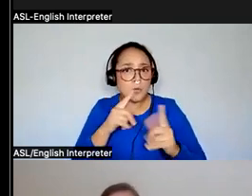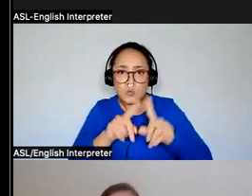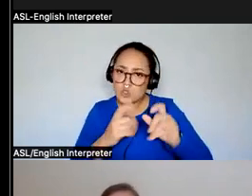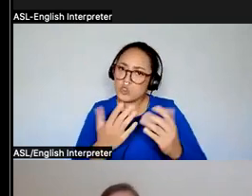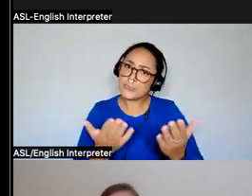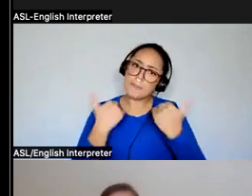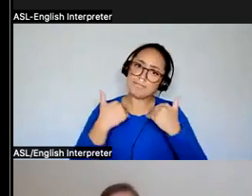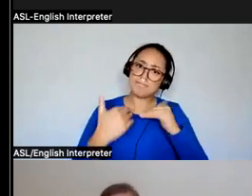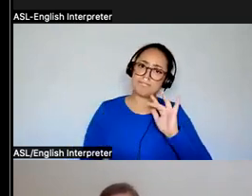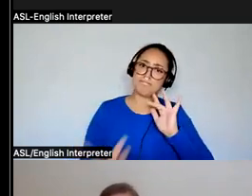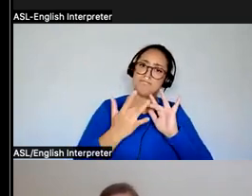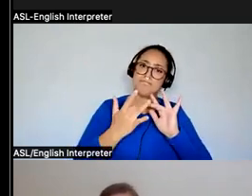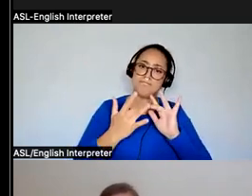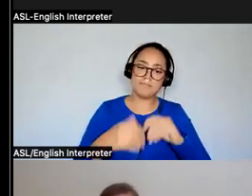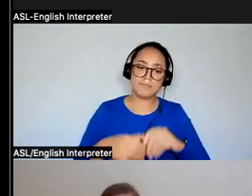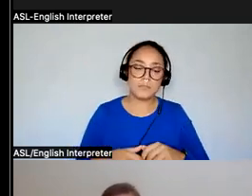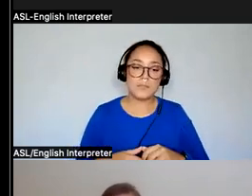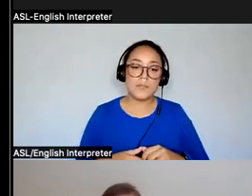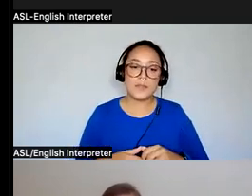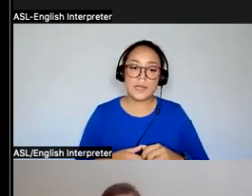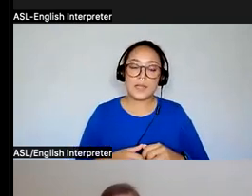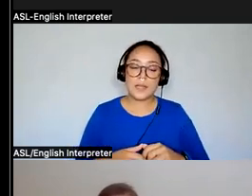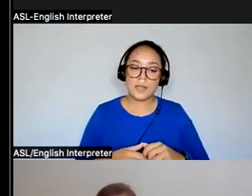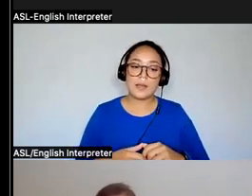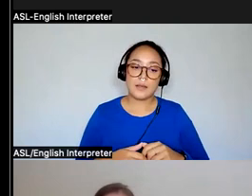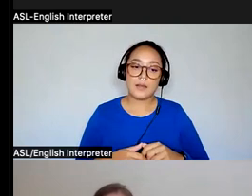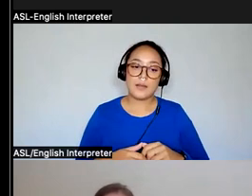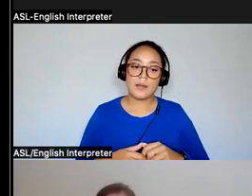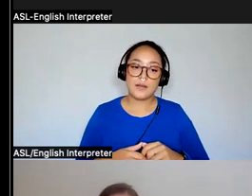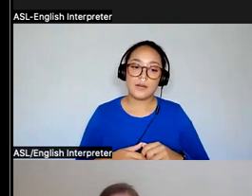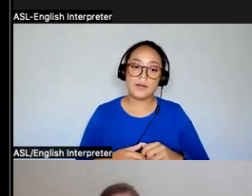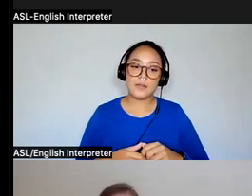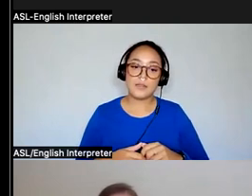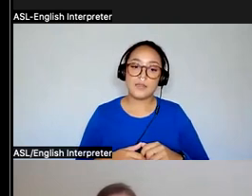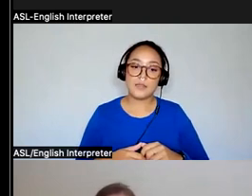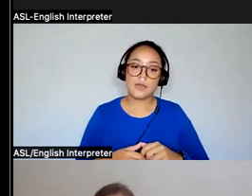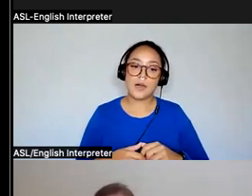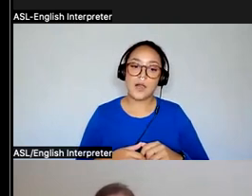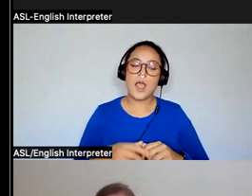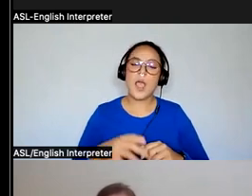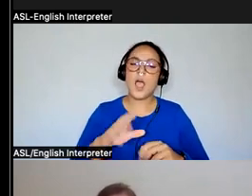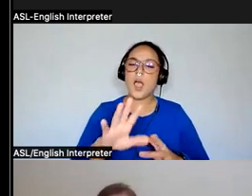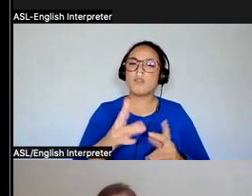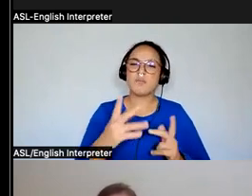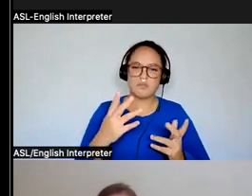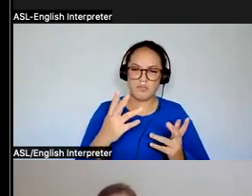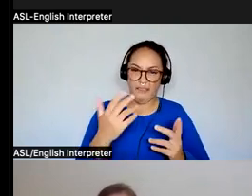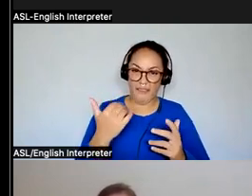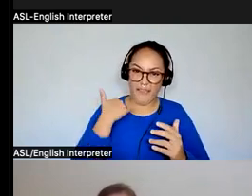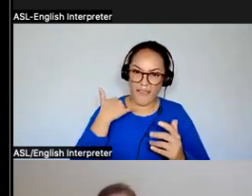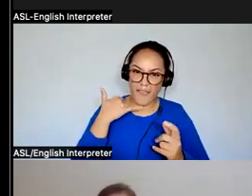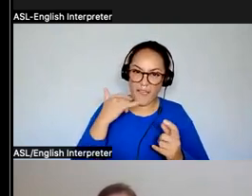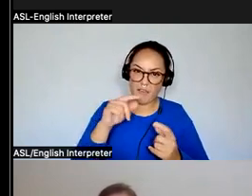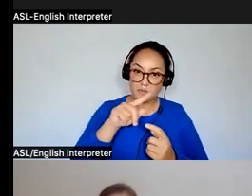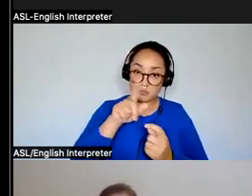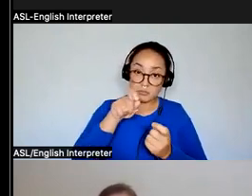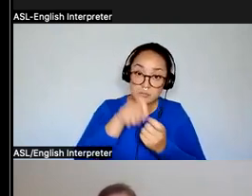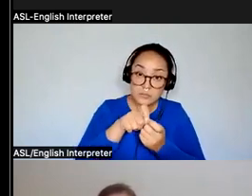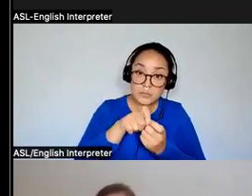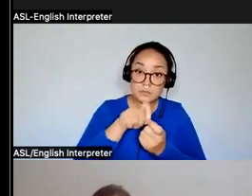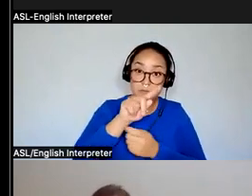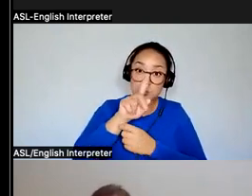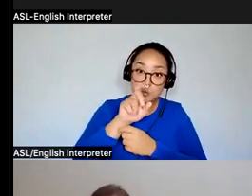I do encourage you to attend maybe the office hours if you have questions specific to the